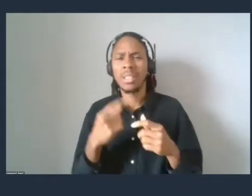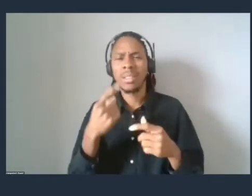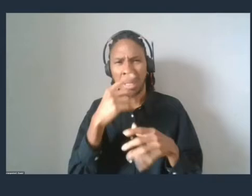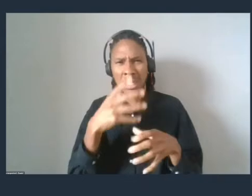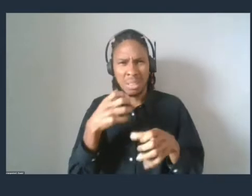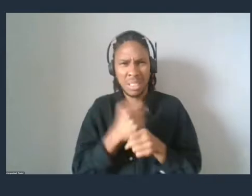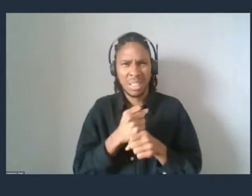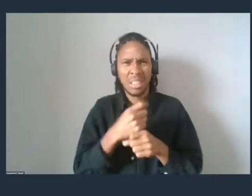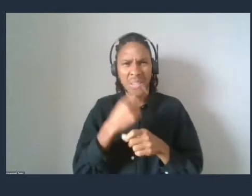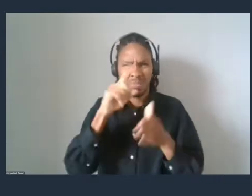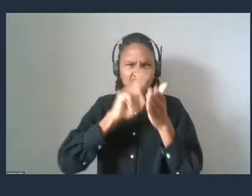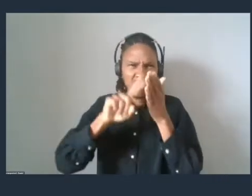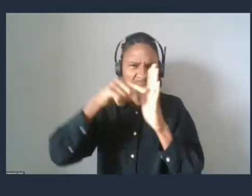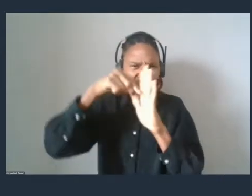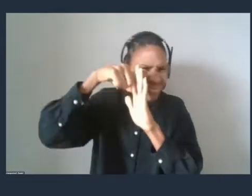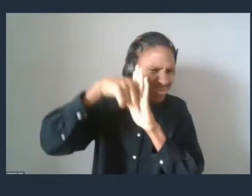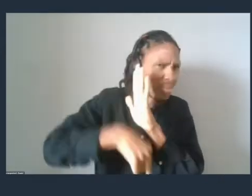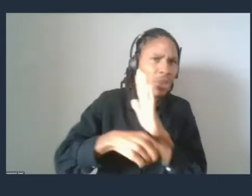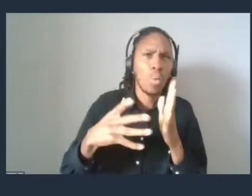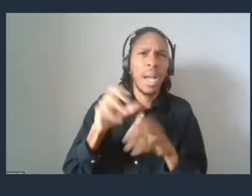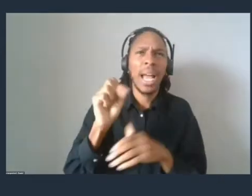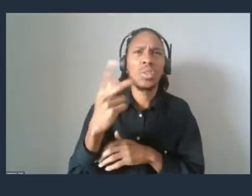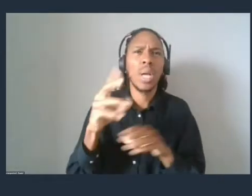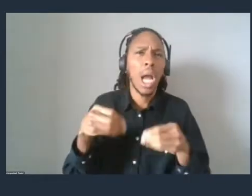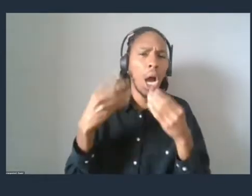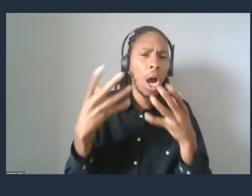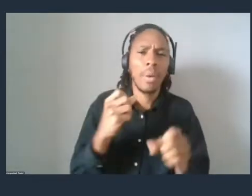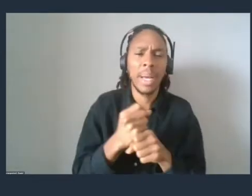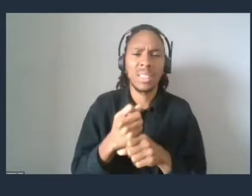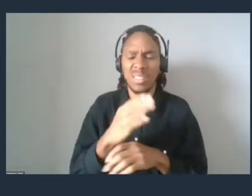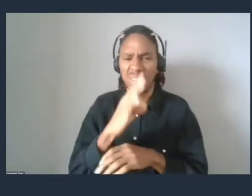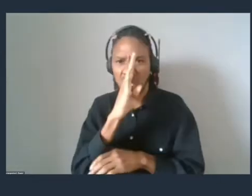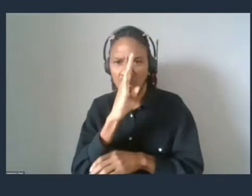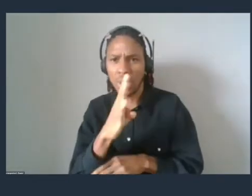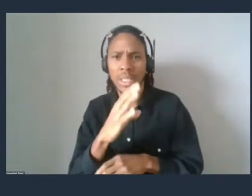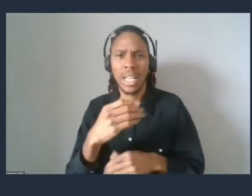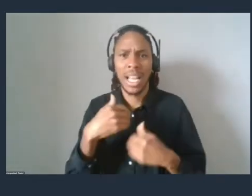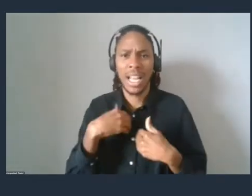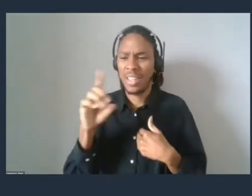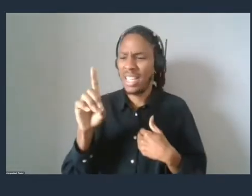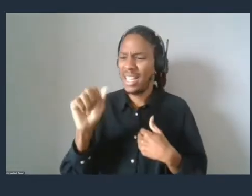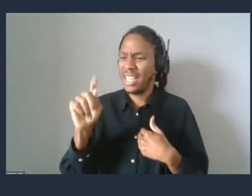into what S3 offers that makes it straightforward to keep a data lake secure? Yeah.